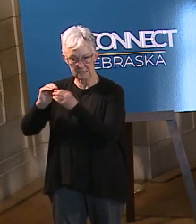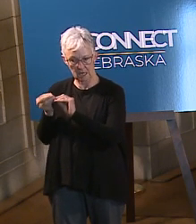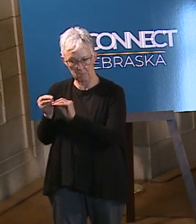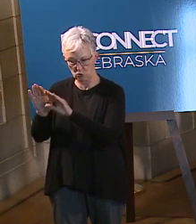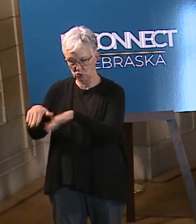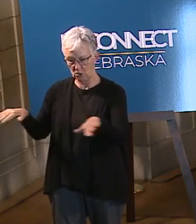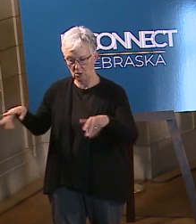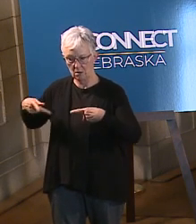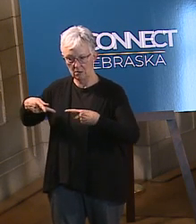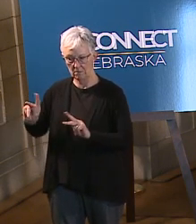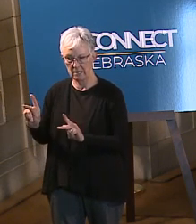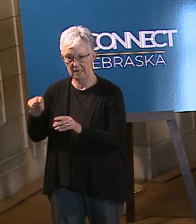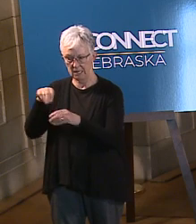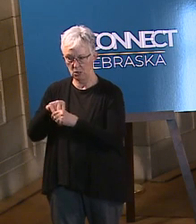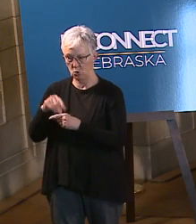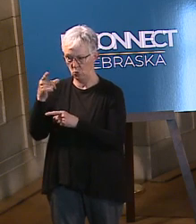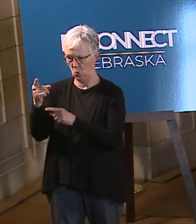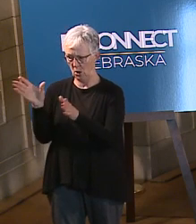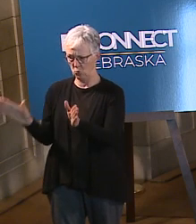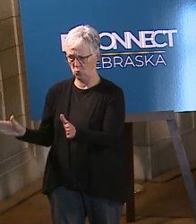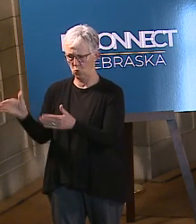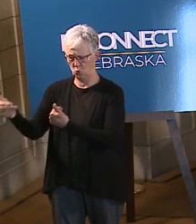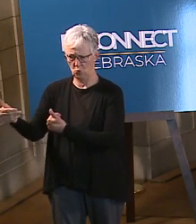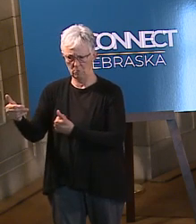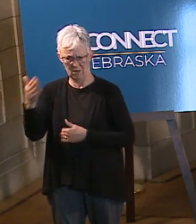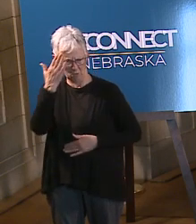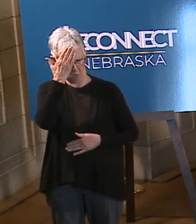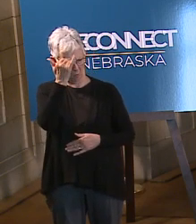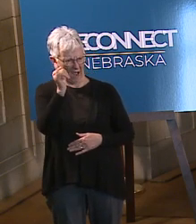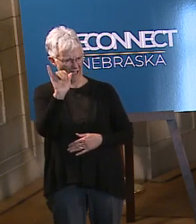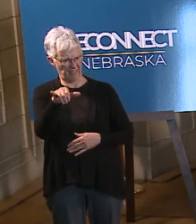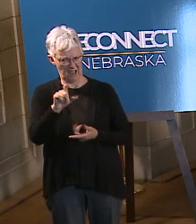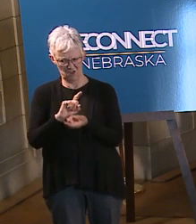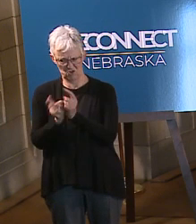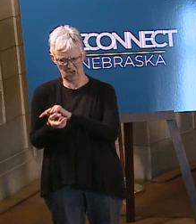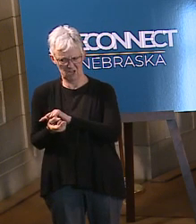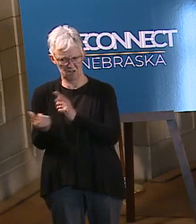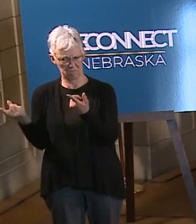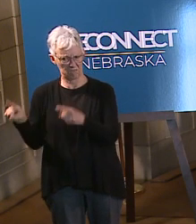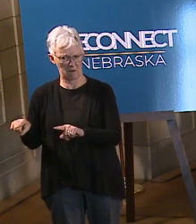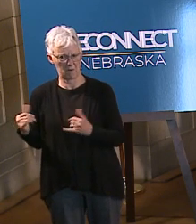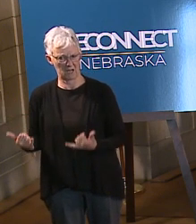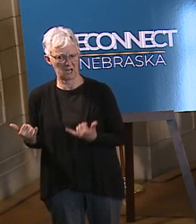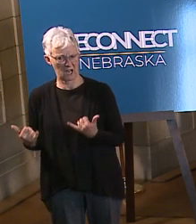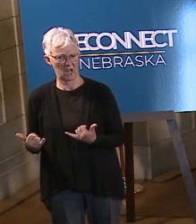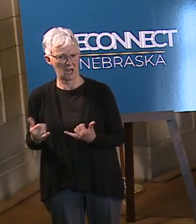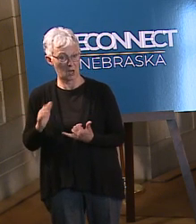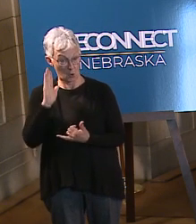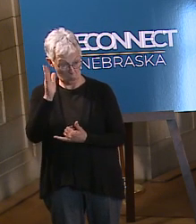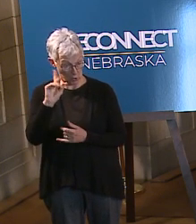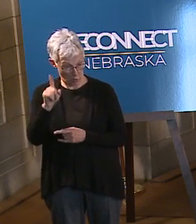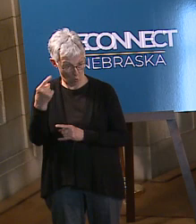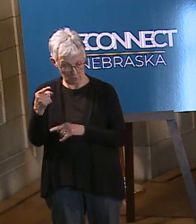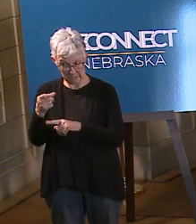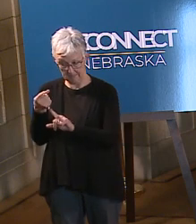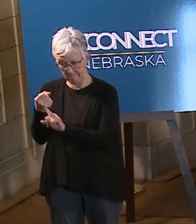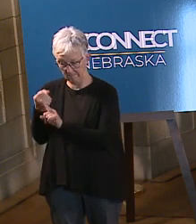OF HEALTH AND HUMAN SERVICES ARE MAKING CHANGES TO CHILDCARE, REDUCTIONS OF CHILDREN ALLOWED